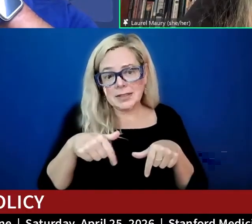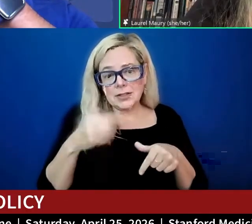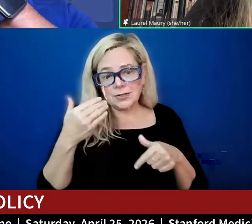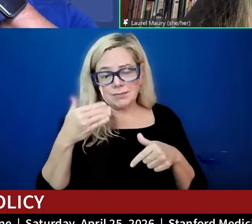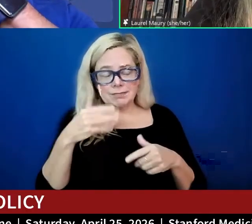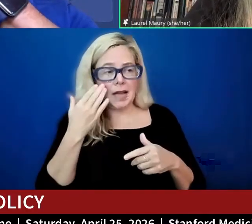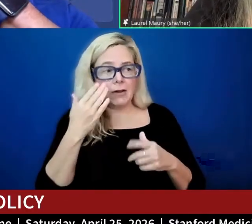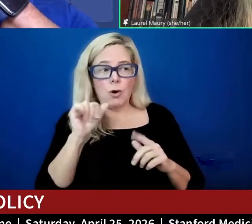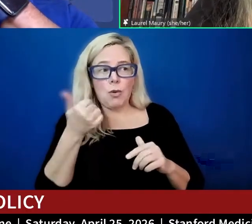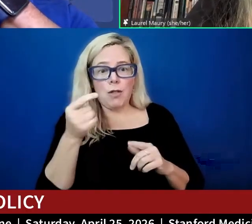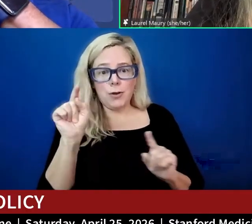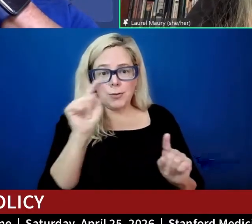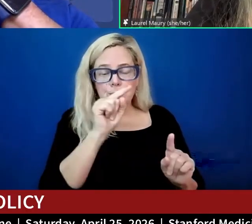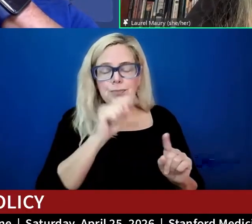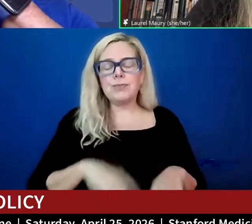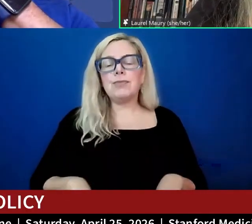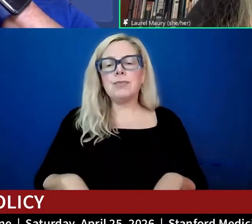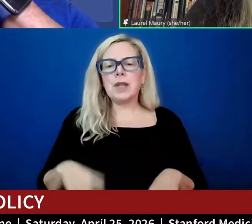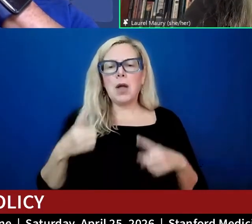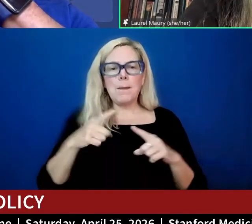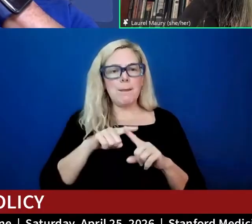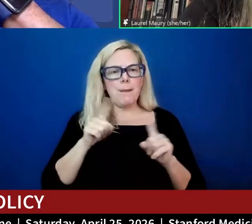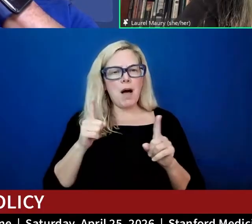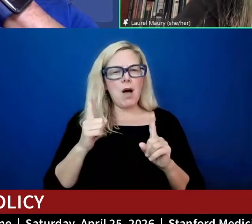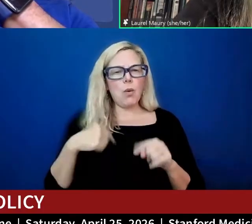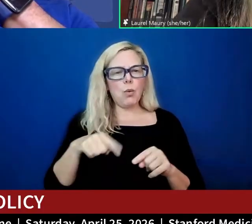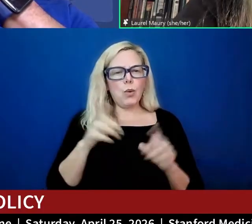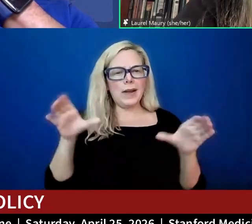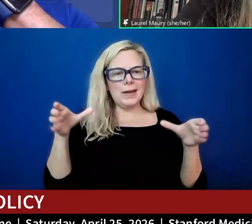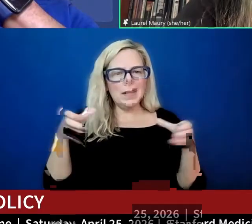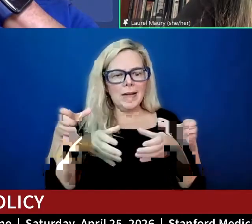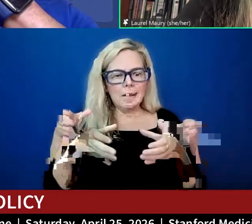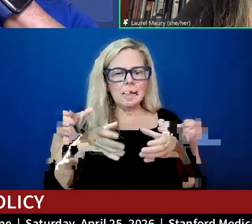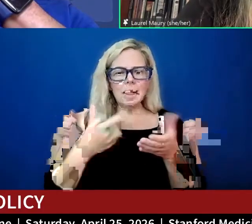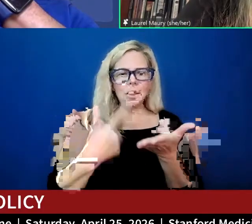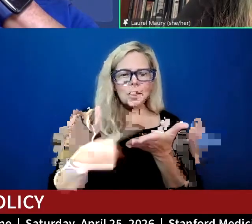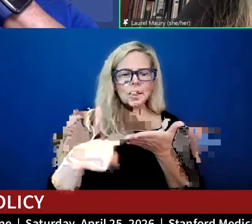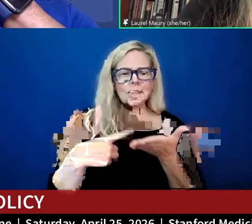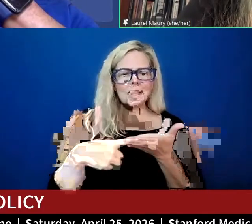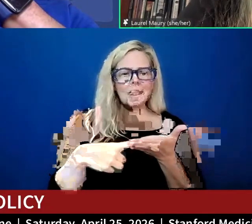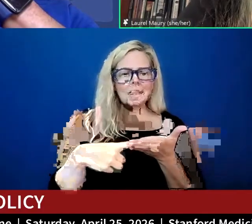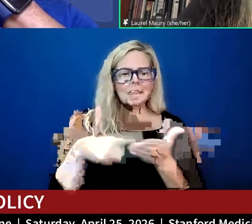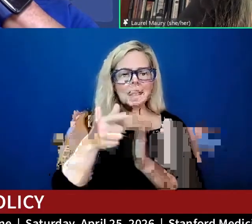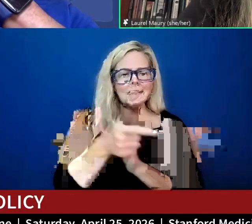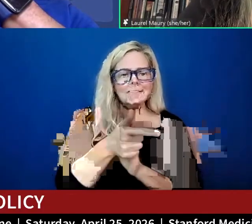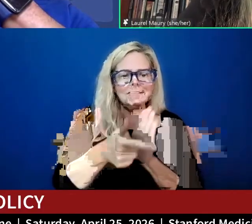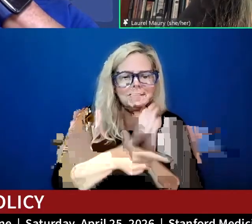legislative solutions and it's a I say it's a mix of possible um there are two things that you want